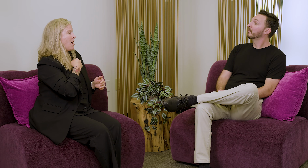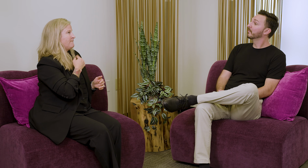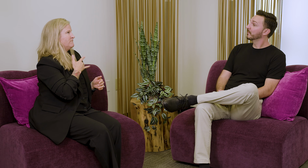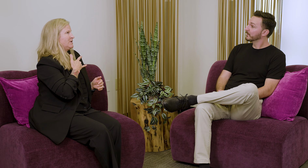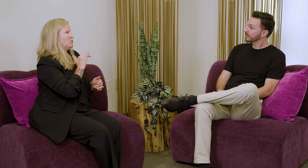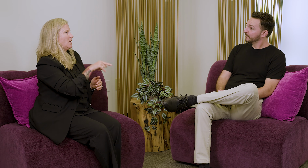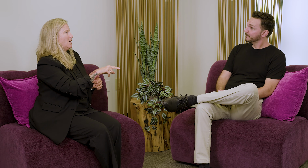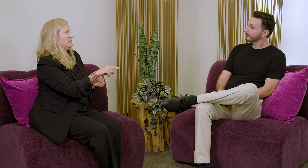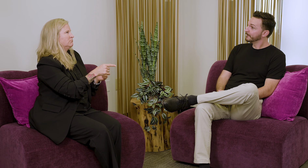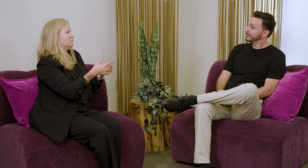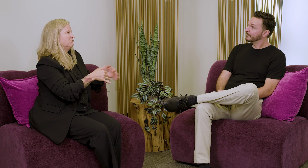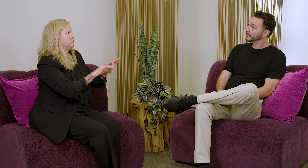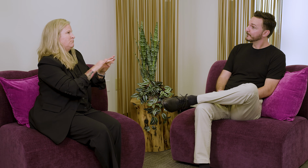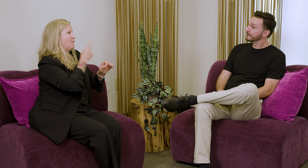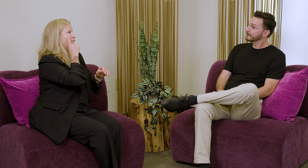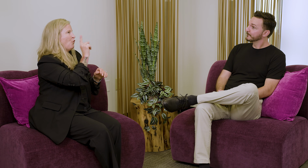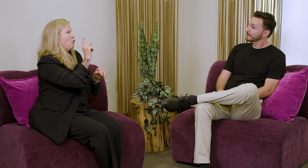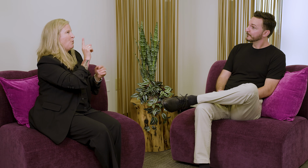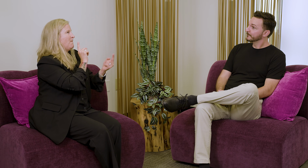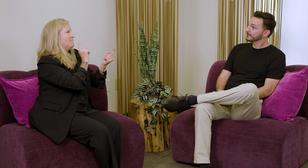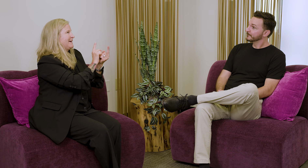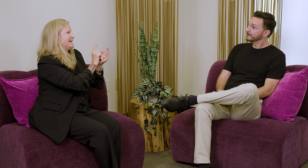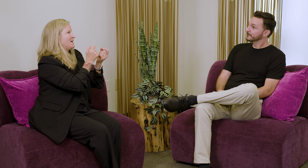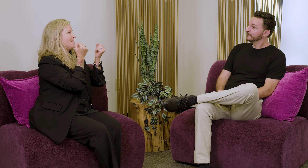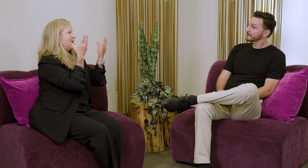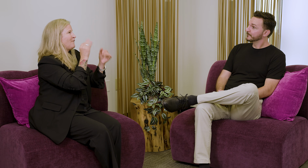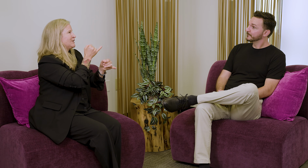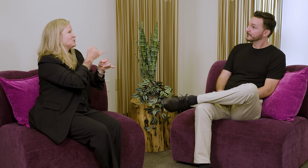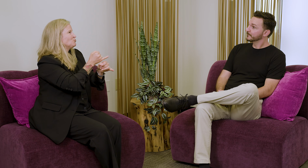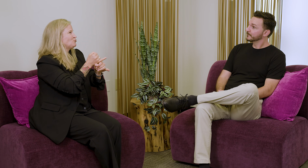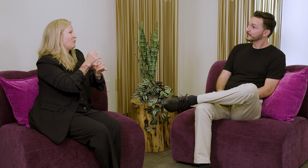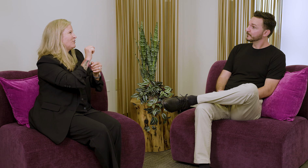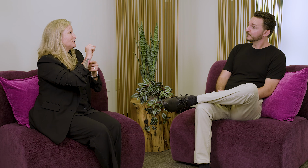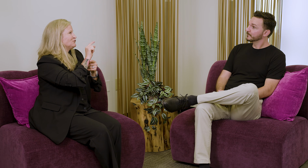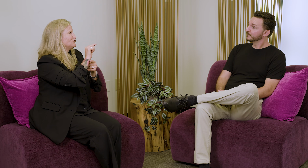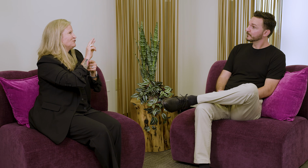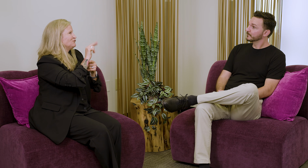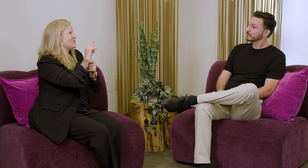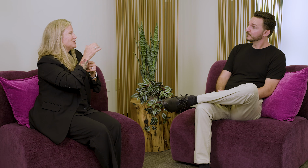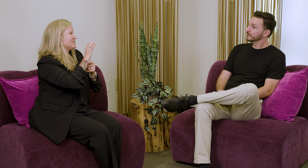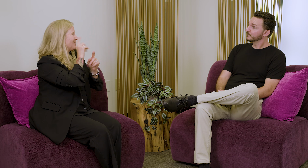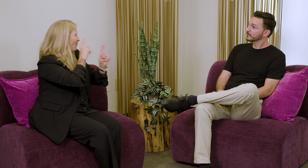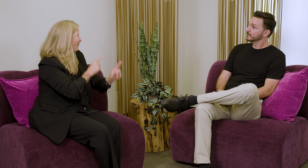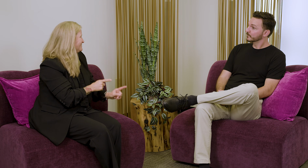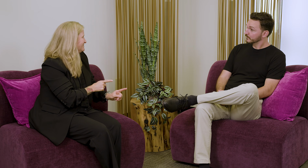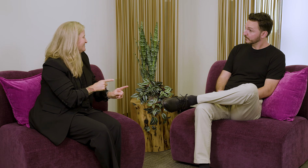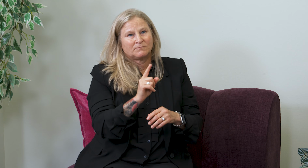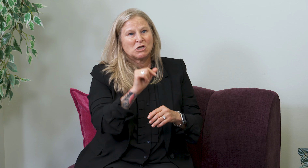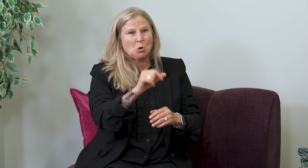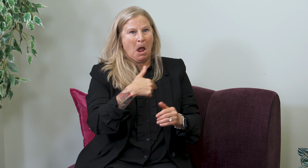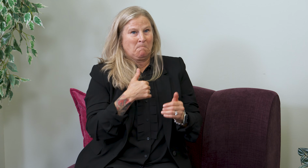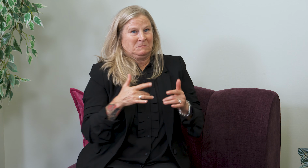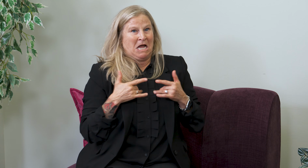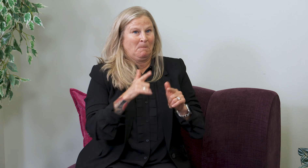I'm very excited to get to work on that. I think it's so important to meet many institutional strategic goals,